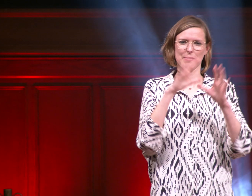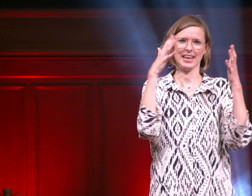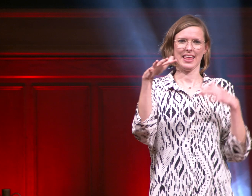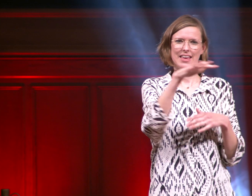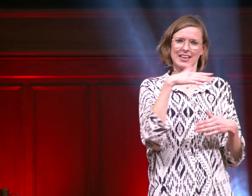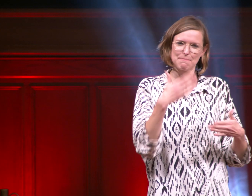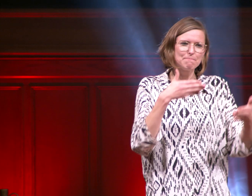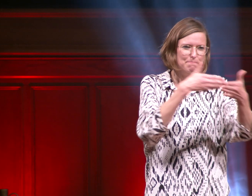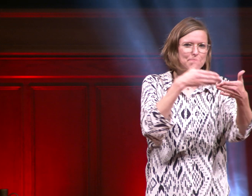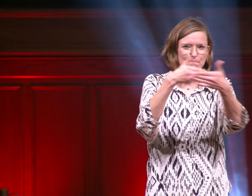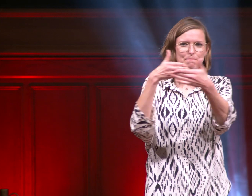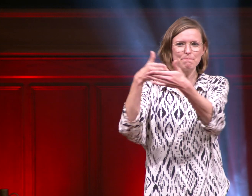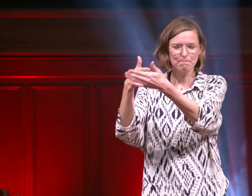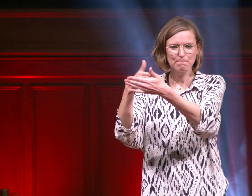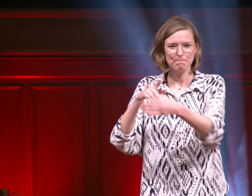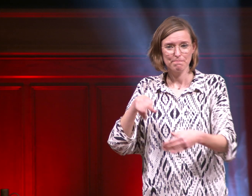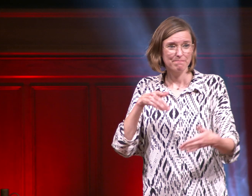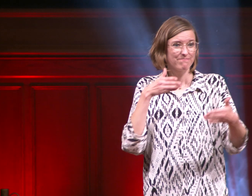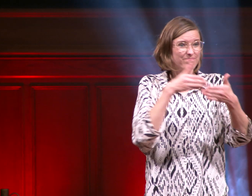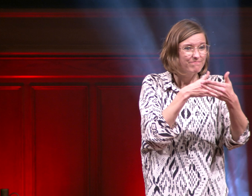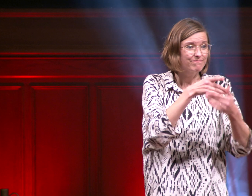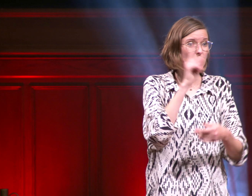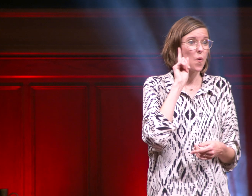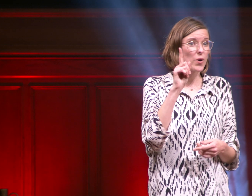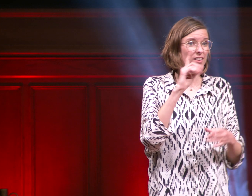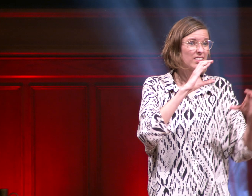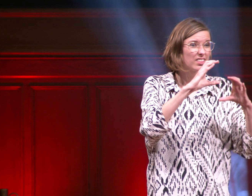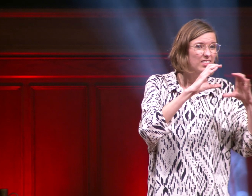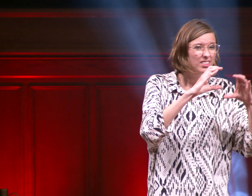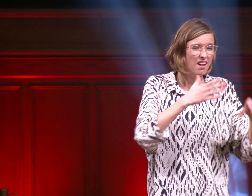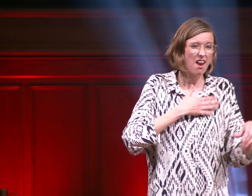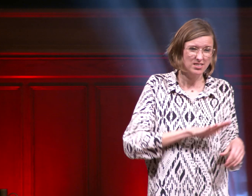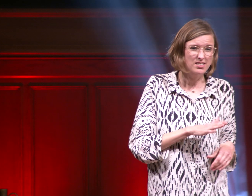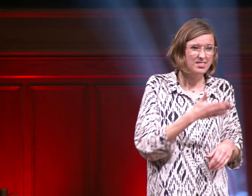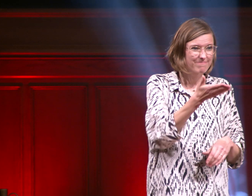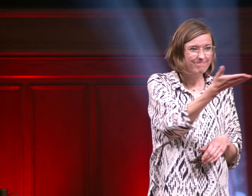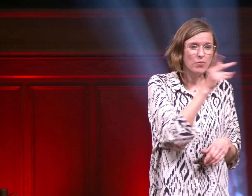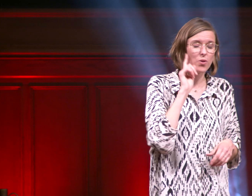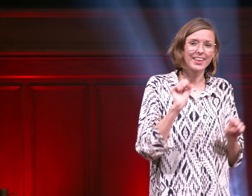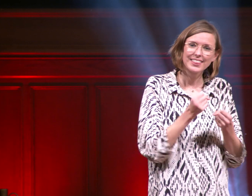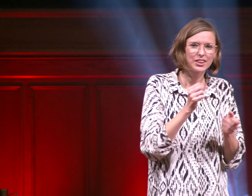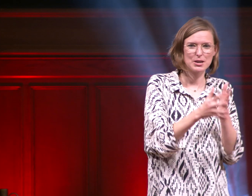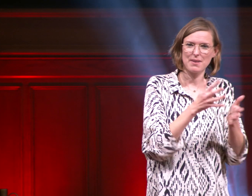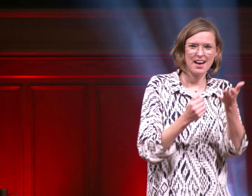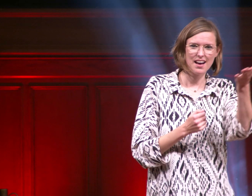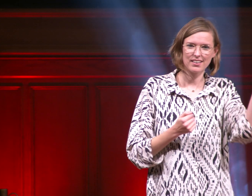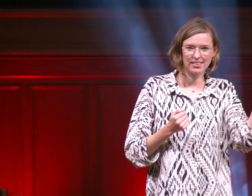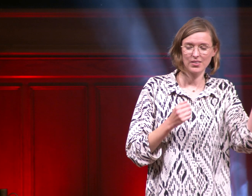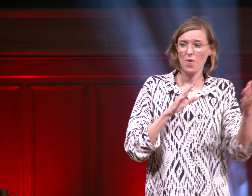We don't feel like people with a disability, but society poses boundaries for us because it's very hard to communicate with hearing people